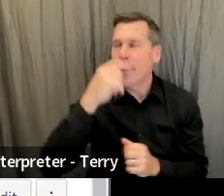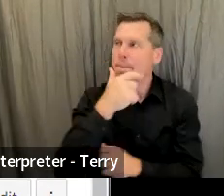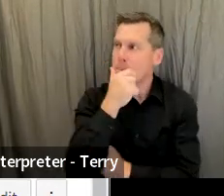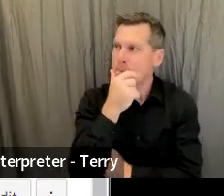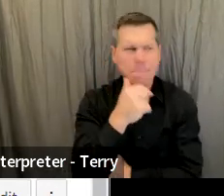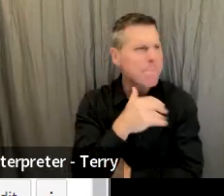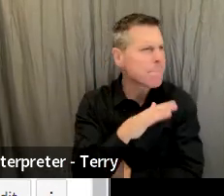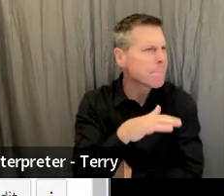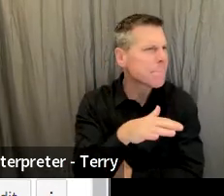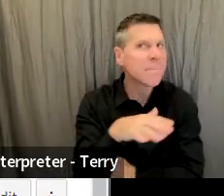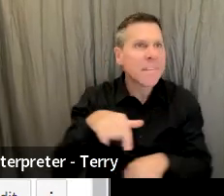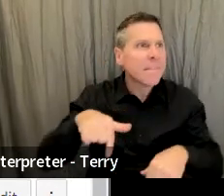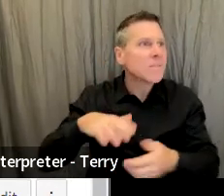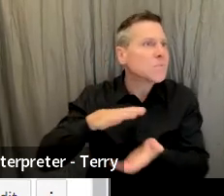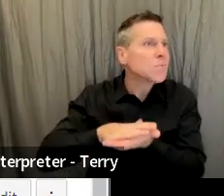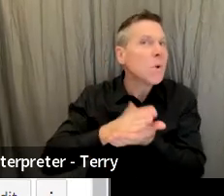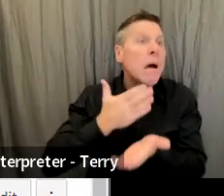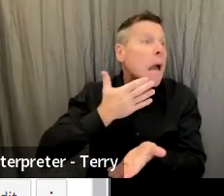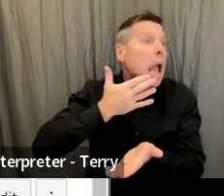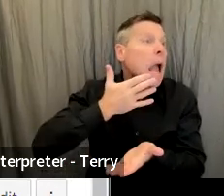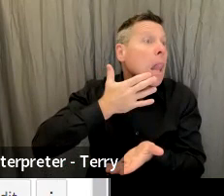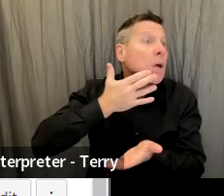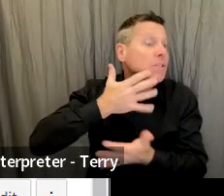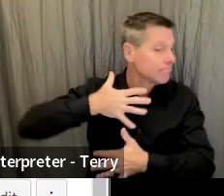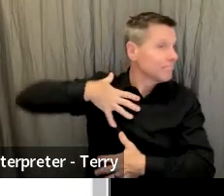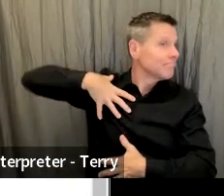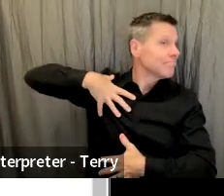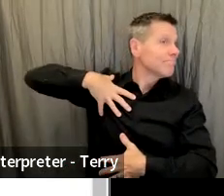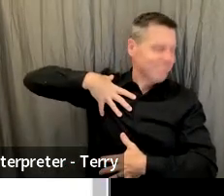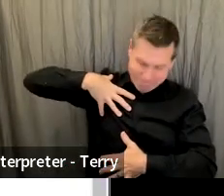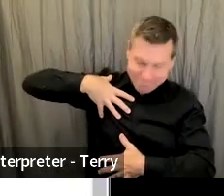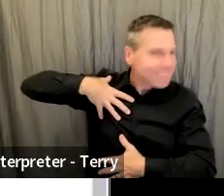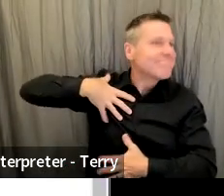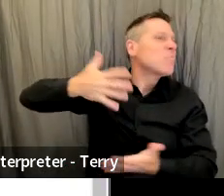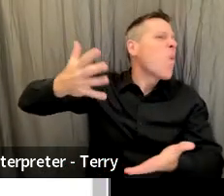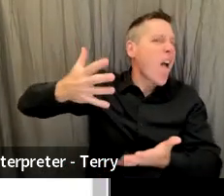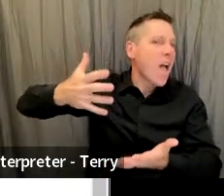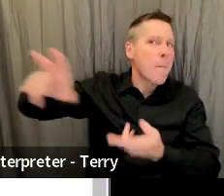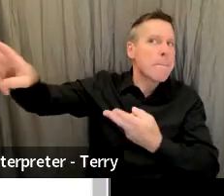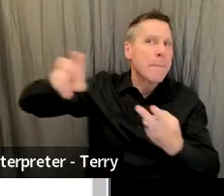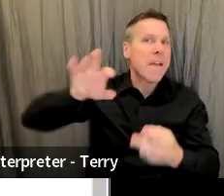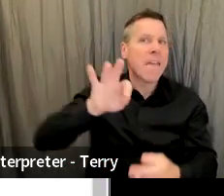school colors because we wanted to make it a standard as possible. And so from our Fresno City College home page